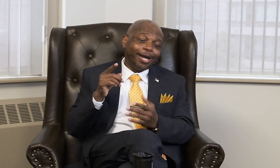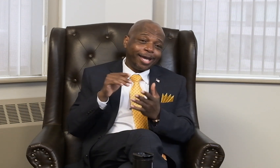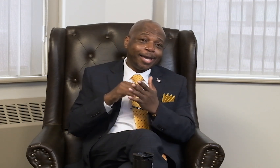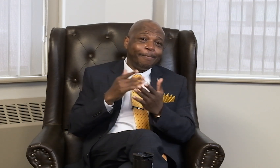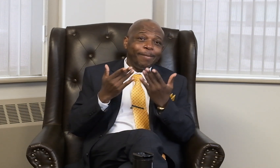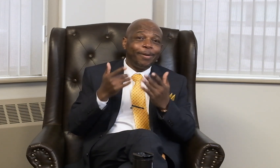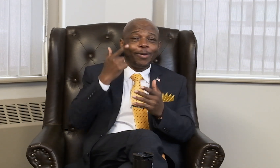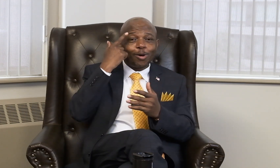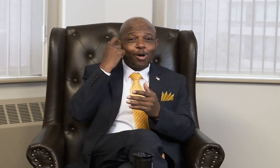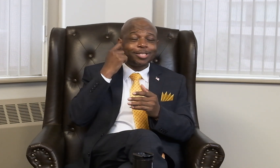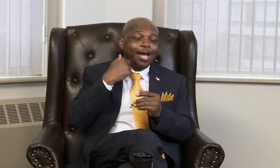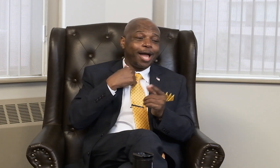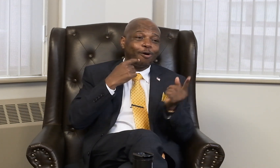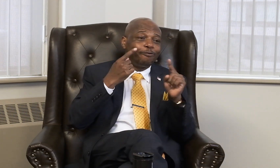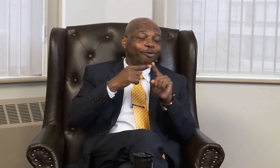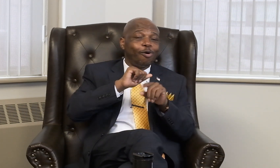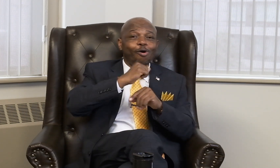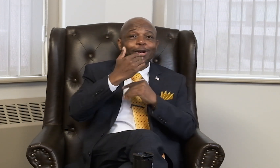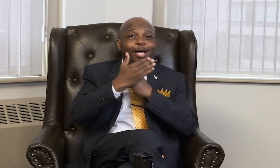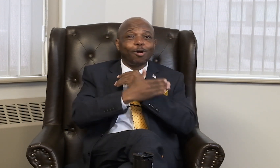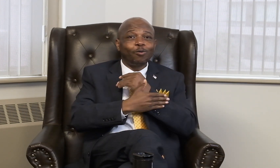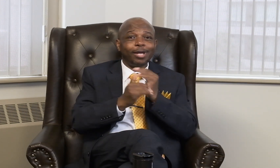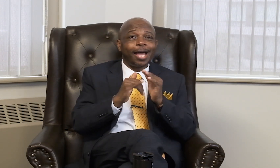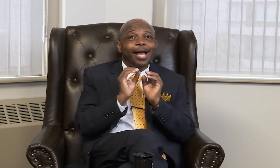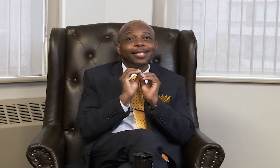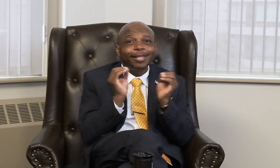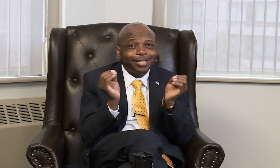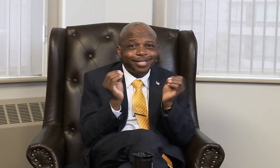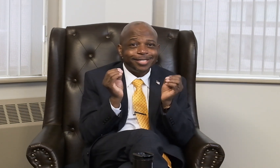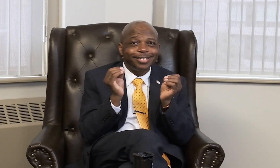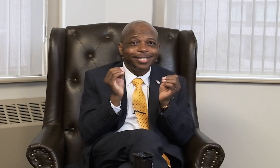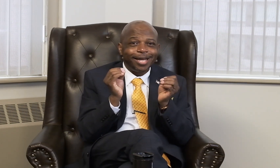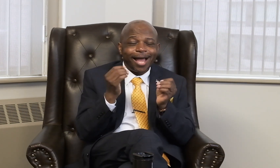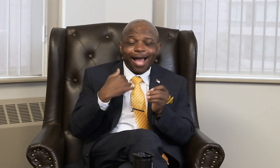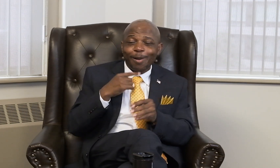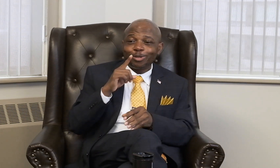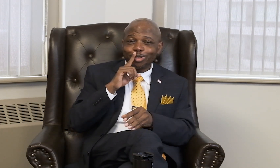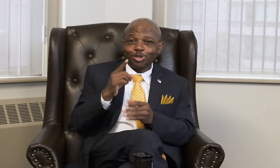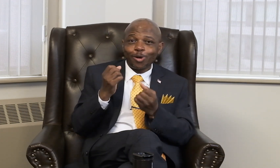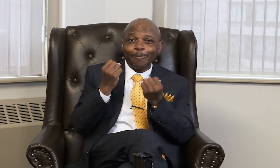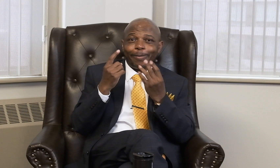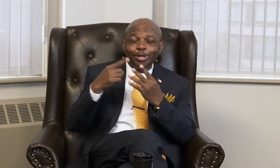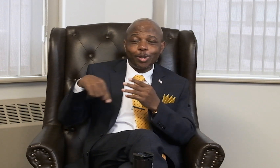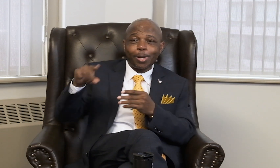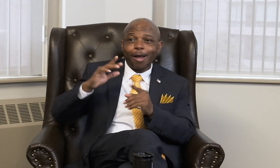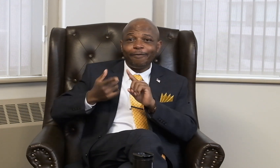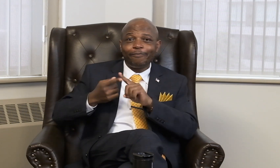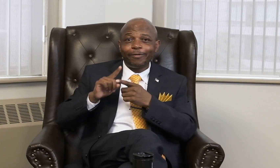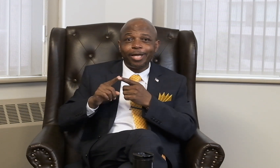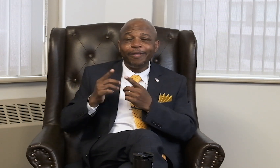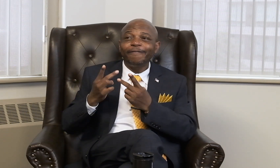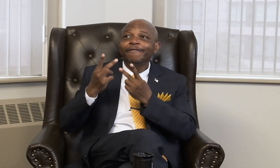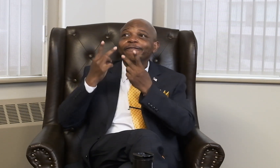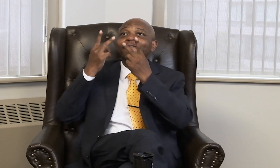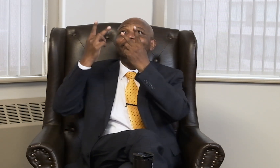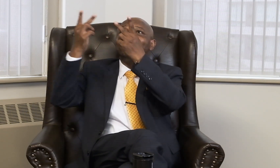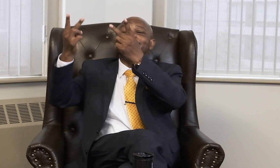Perhaps my thoughts are such because I come from a country that has nothing. I am sure many of our